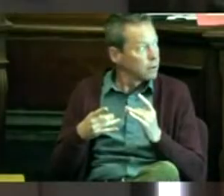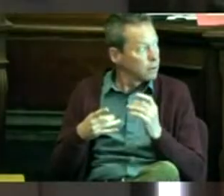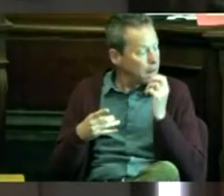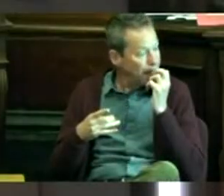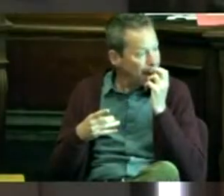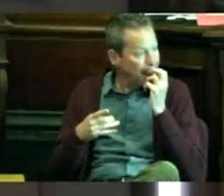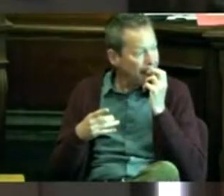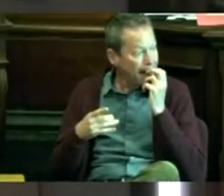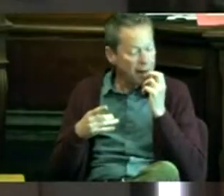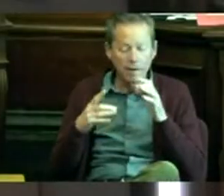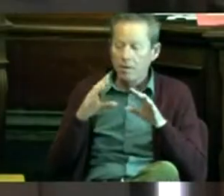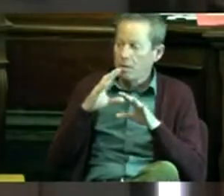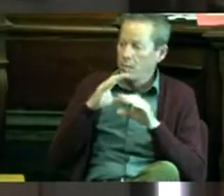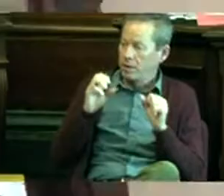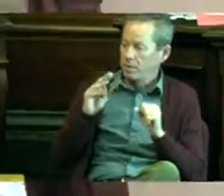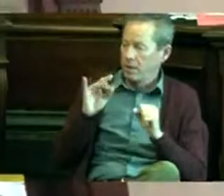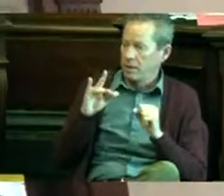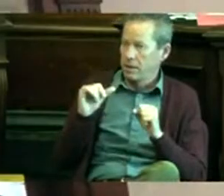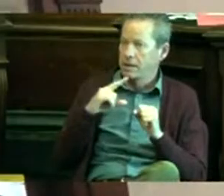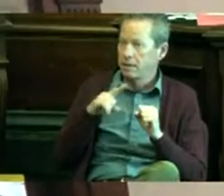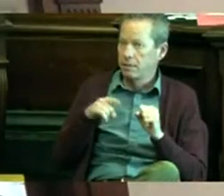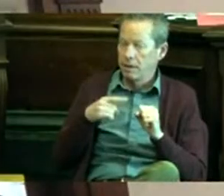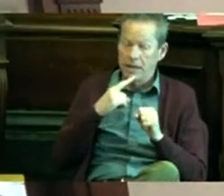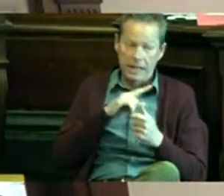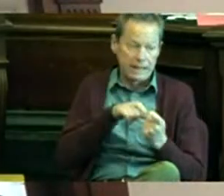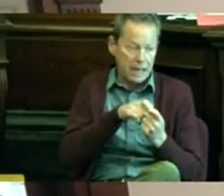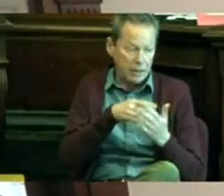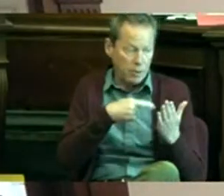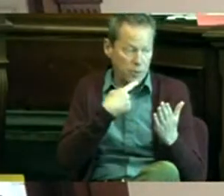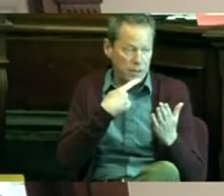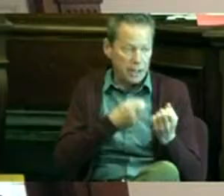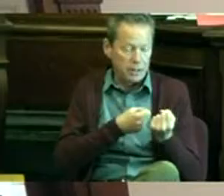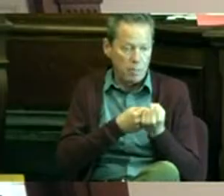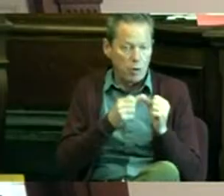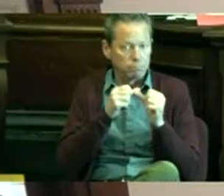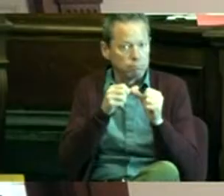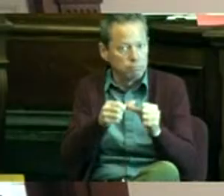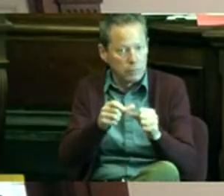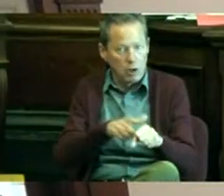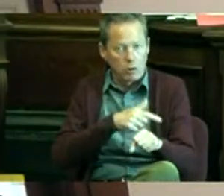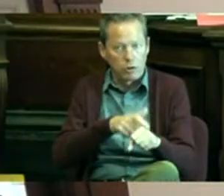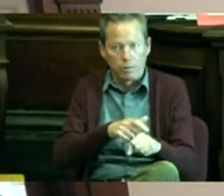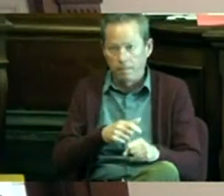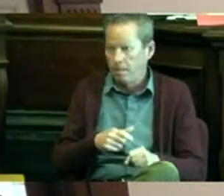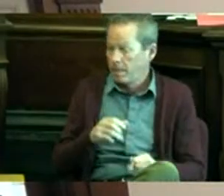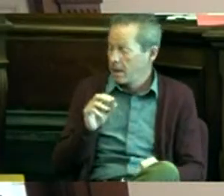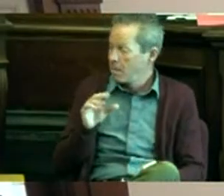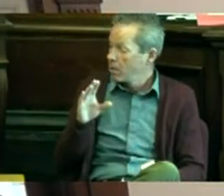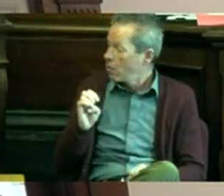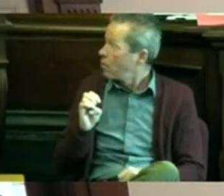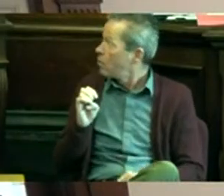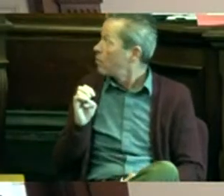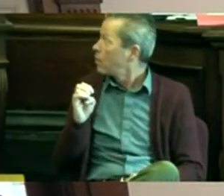further questions or comments on 168? I'll echo exactly what you